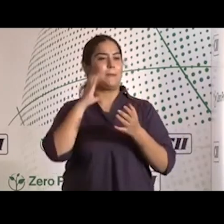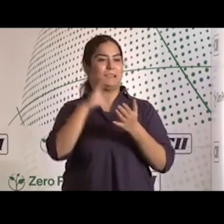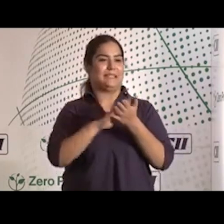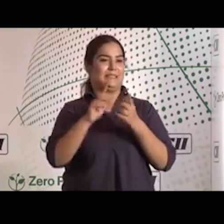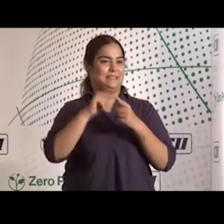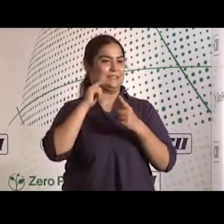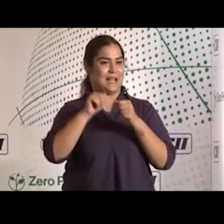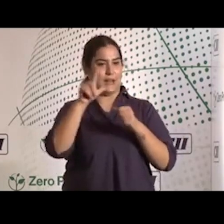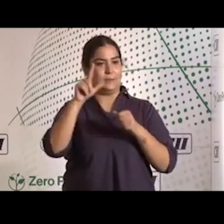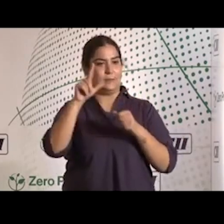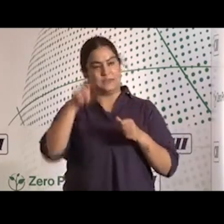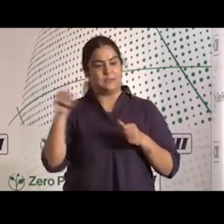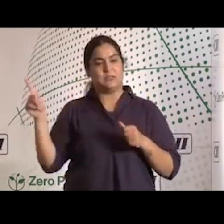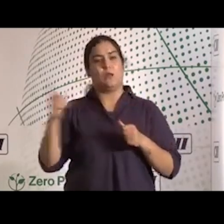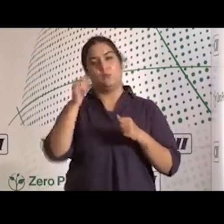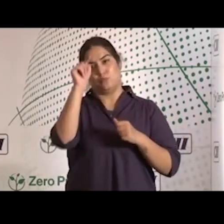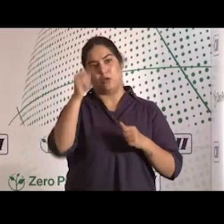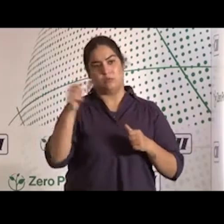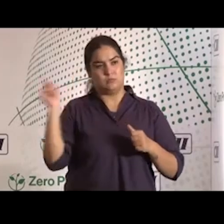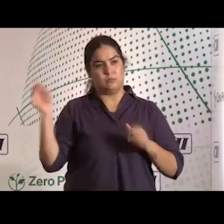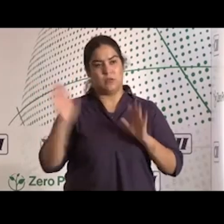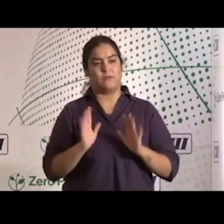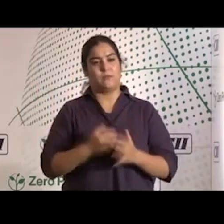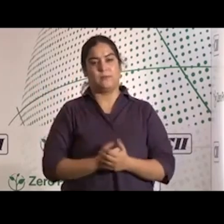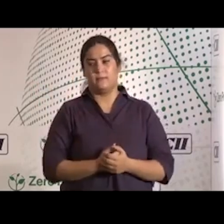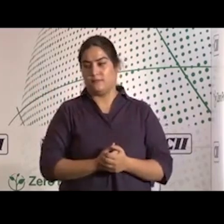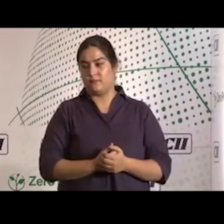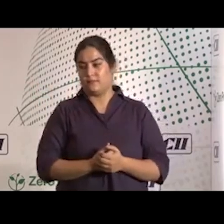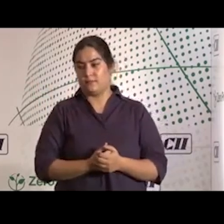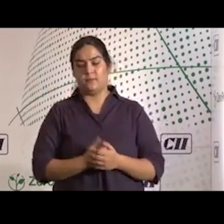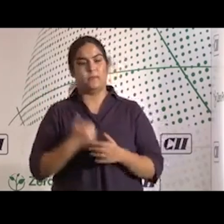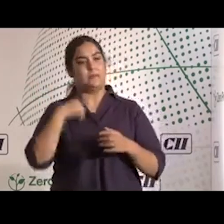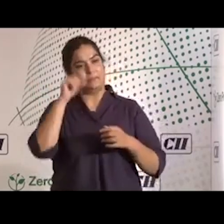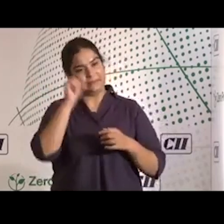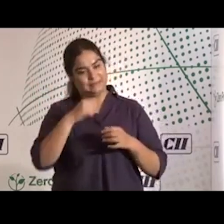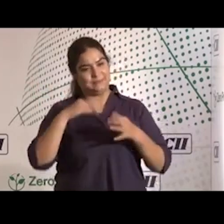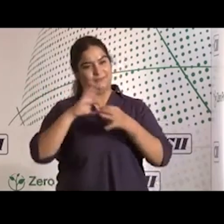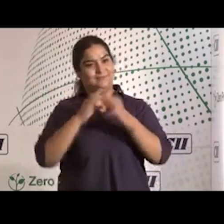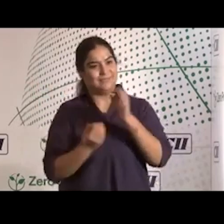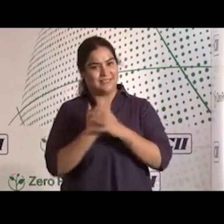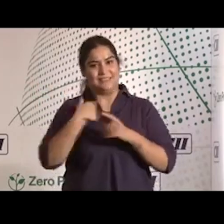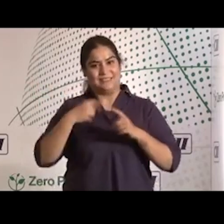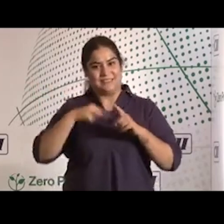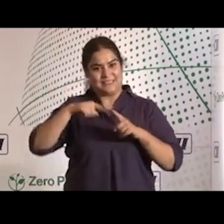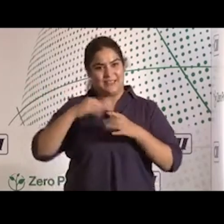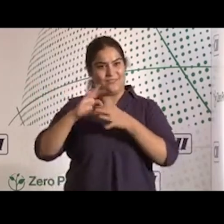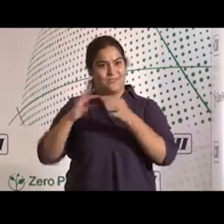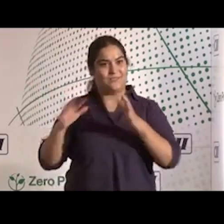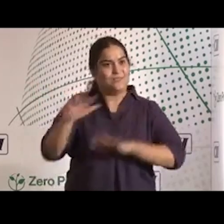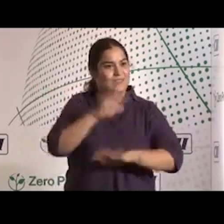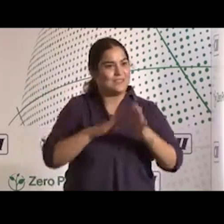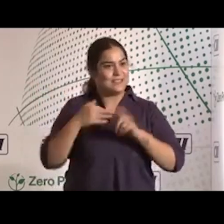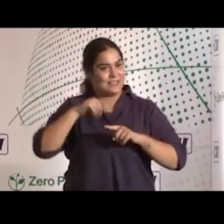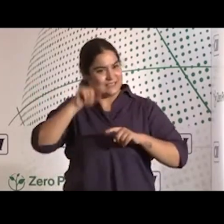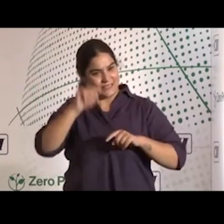Thank you for Dr.. So since I'm also part of the organizing team Europe, it must have in the position also to give a feedback